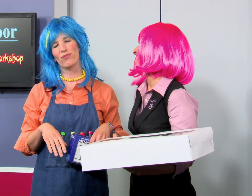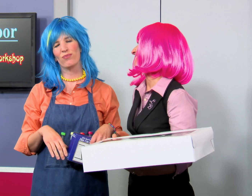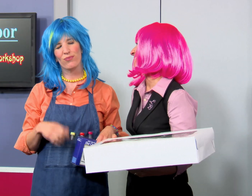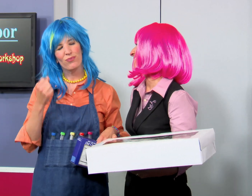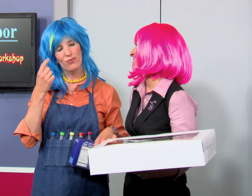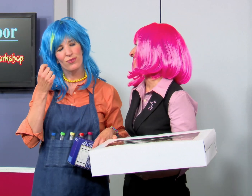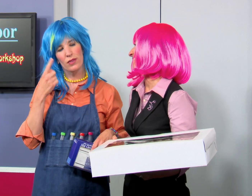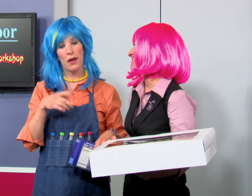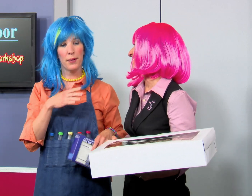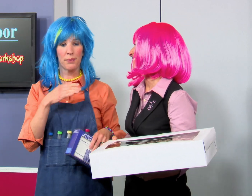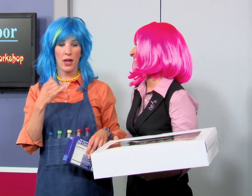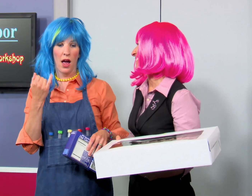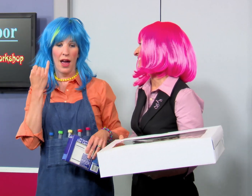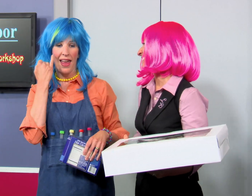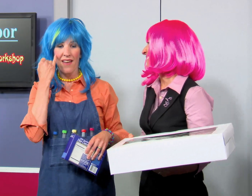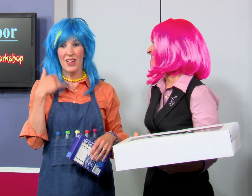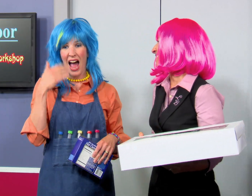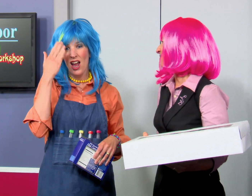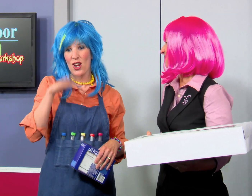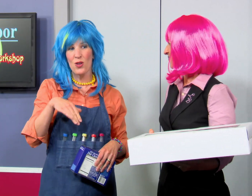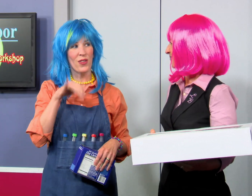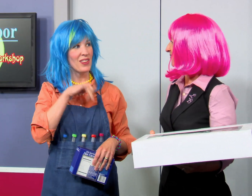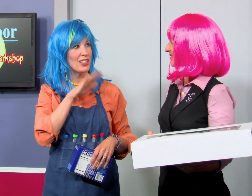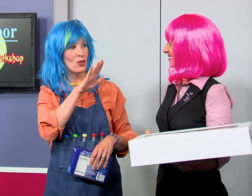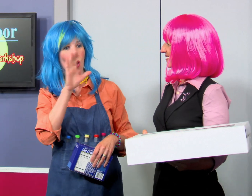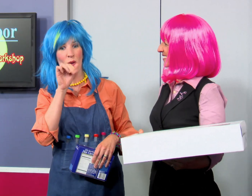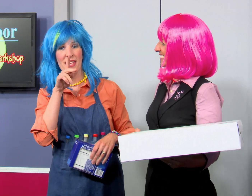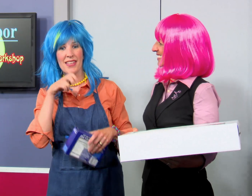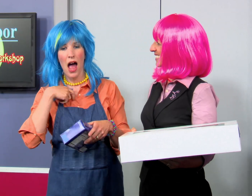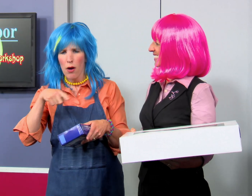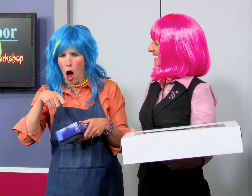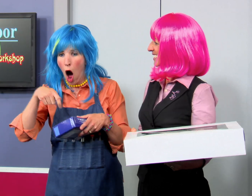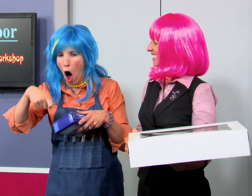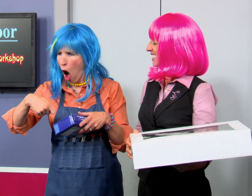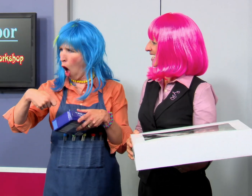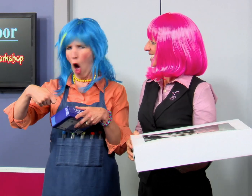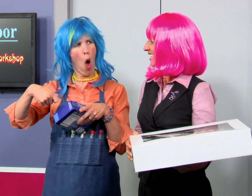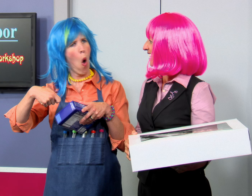OH, AND I SHOULDN'T HAVE TAKEN A PIECE OF THE CAKE